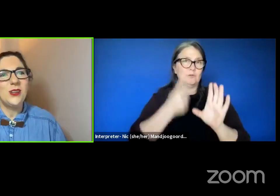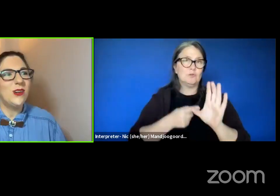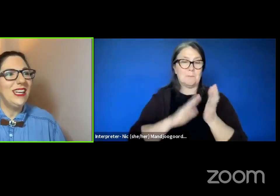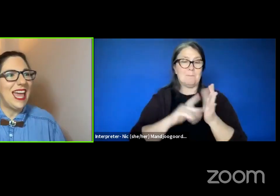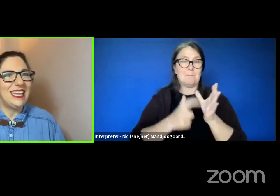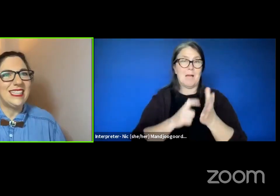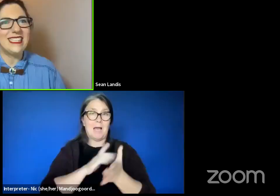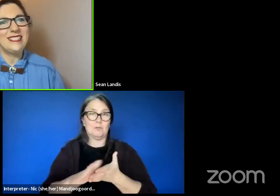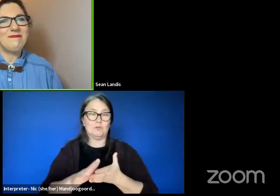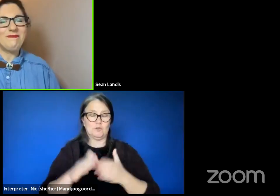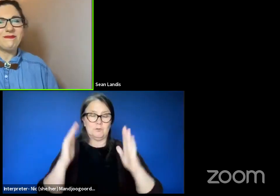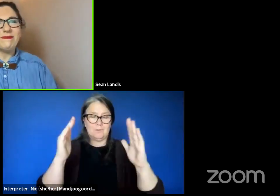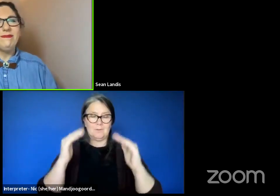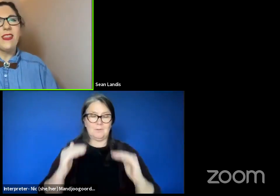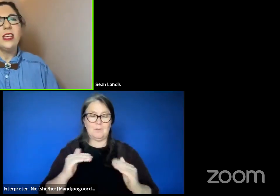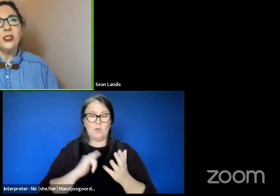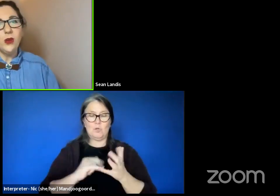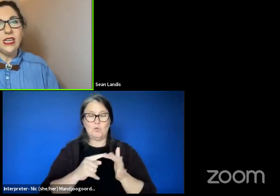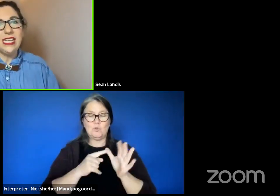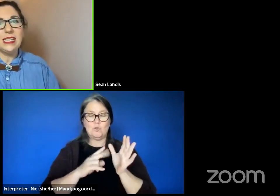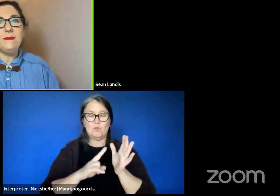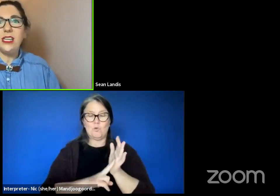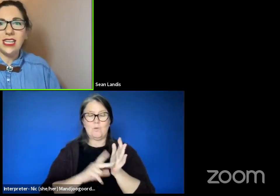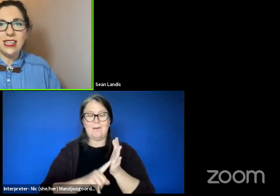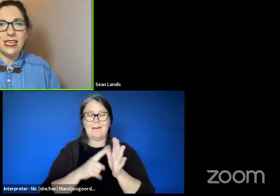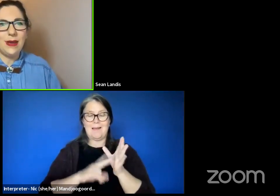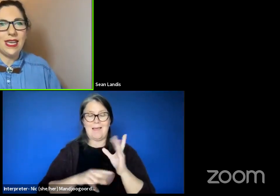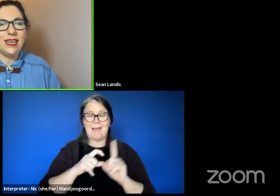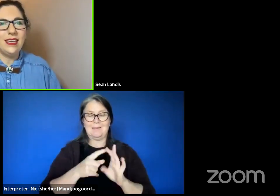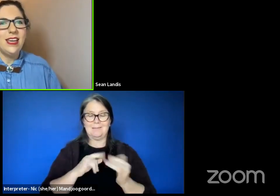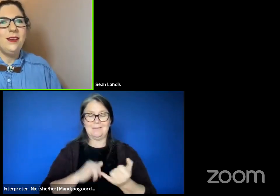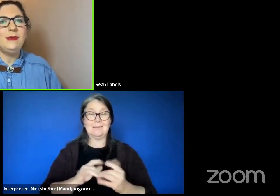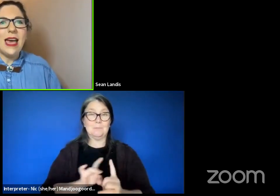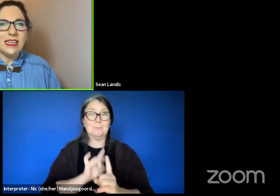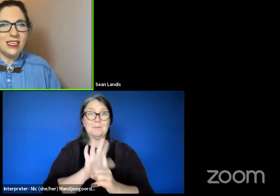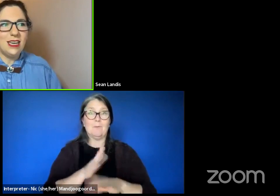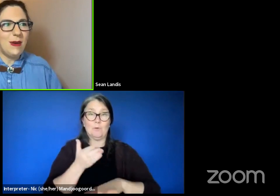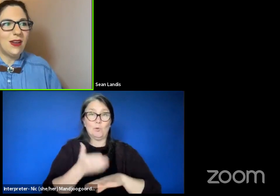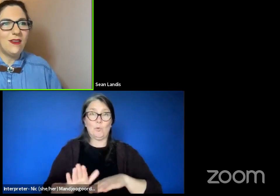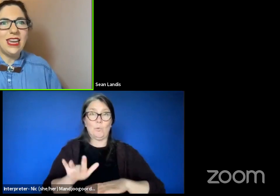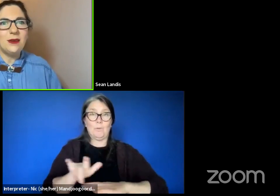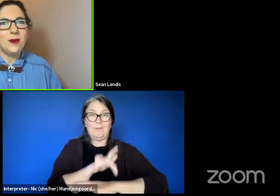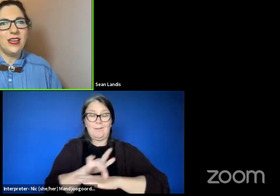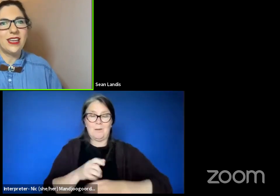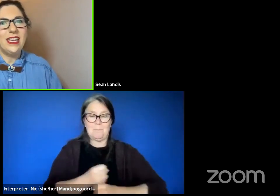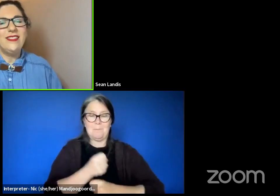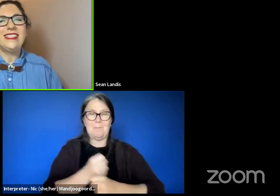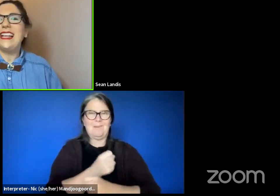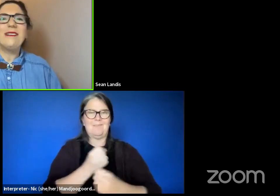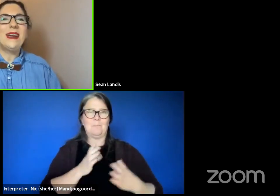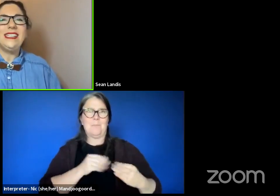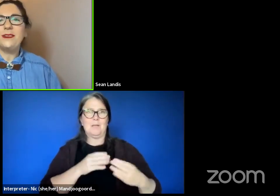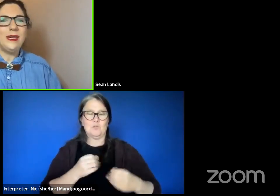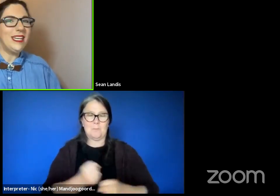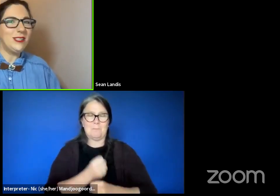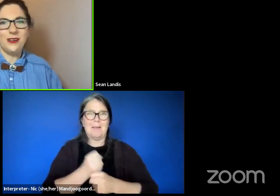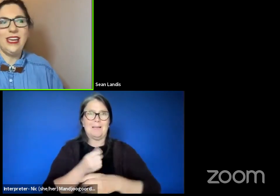Congratulations to say. Shawn Lattice. Sean is an emerging theatre makers Sean is an emerging filmmaker who is passionate about creating